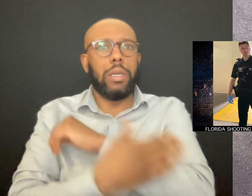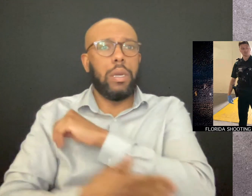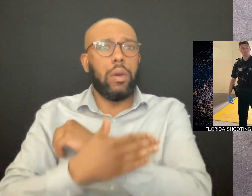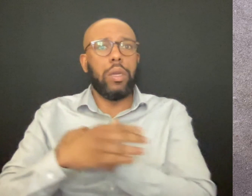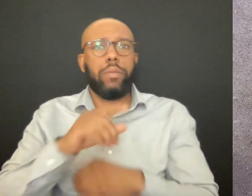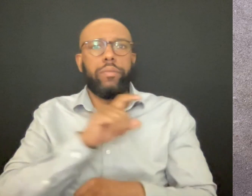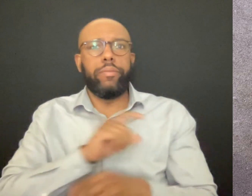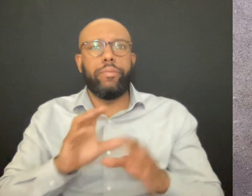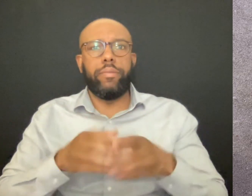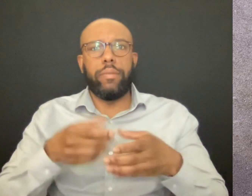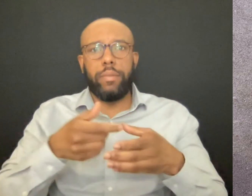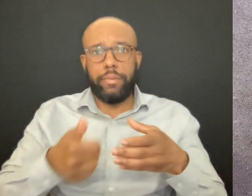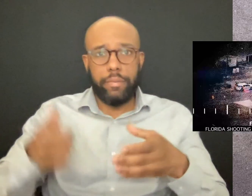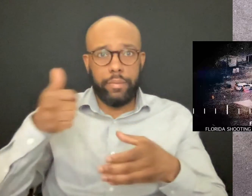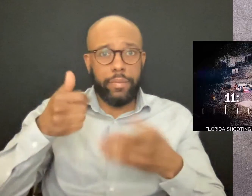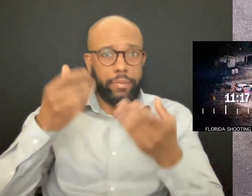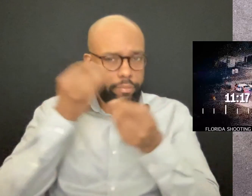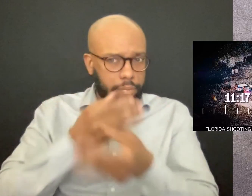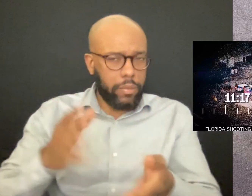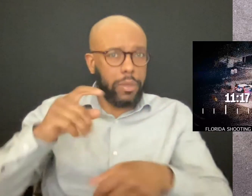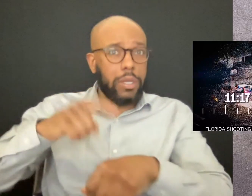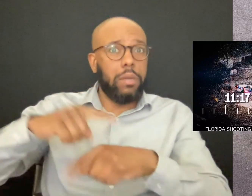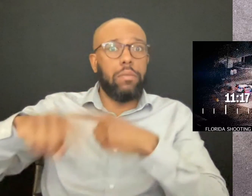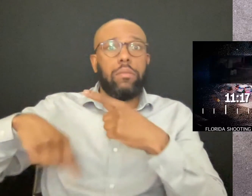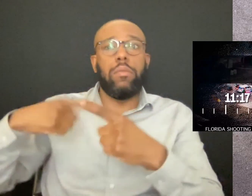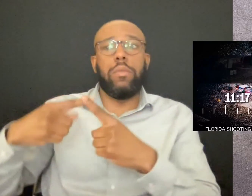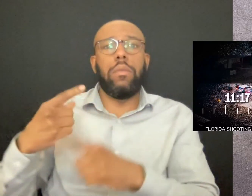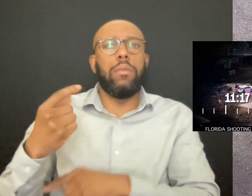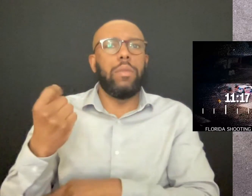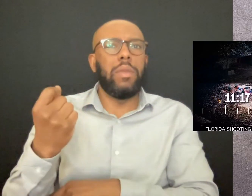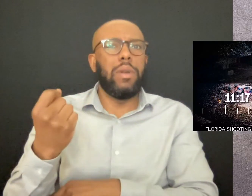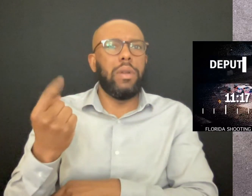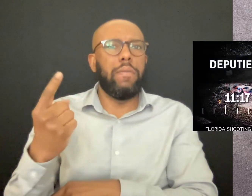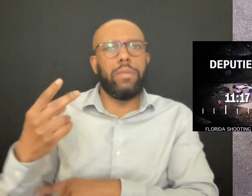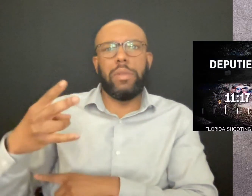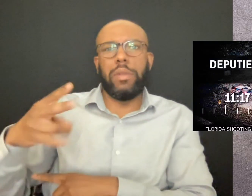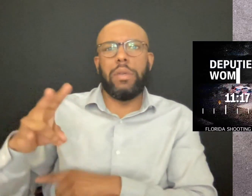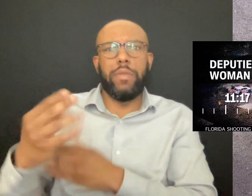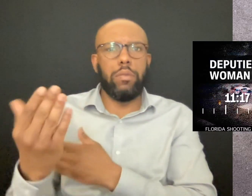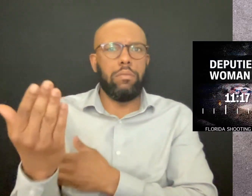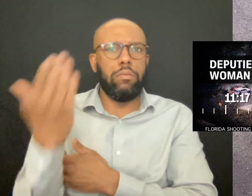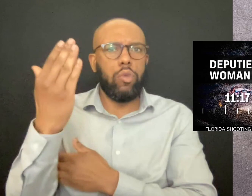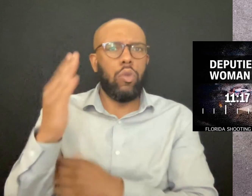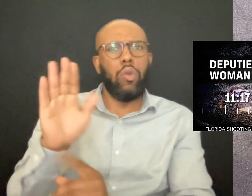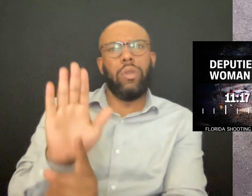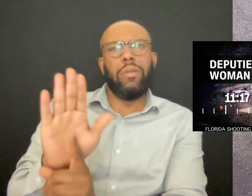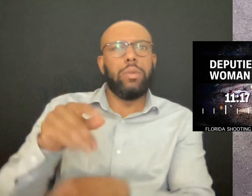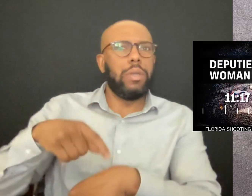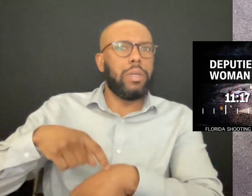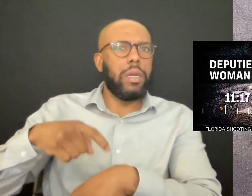the orange County Sheriff's office says at 11:17 AM local time